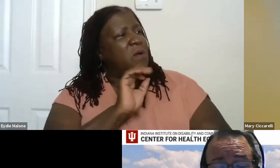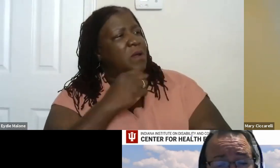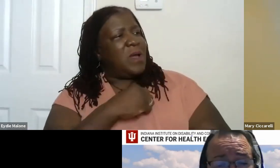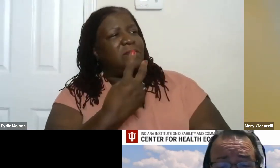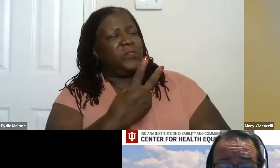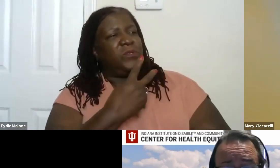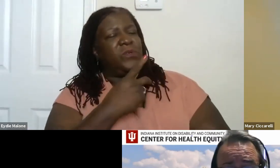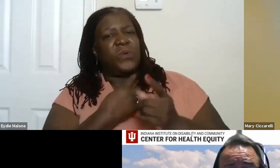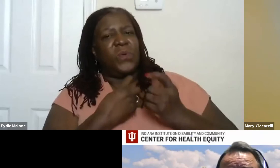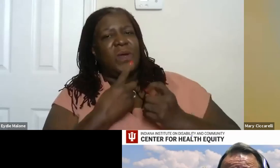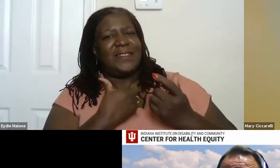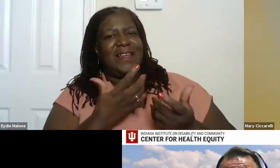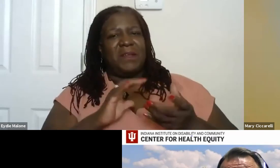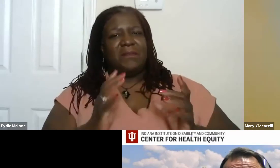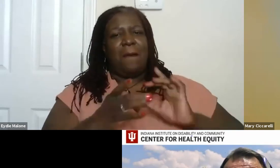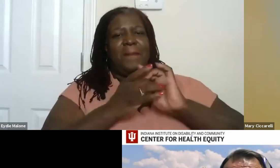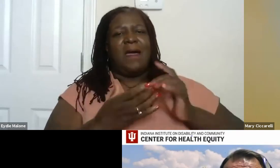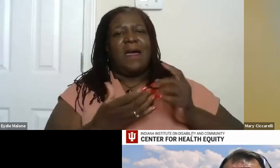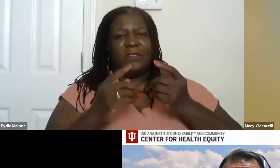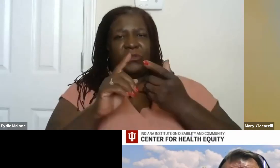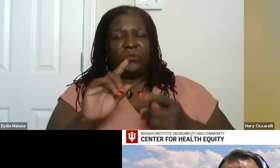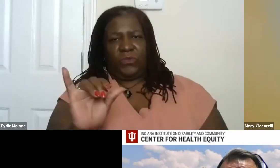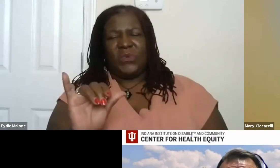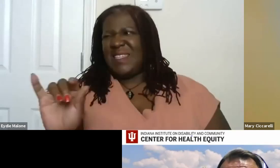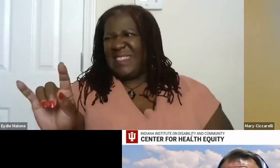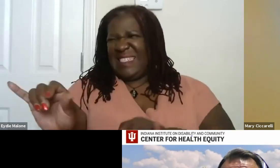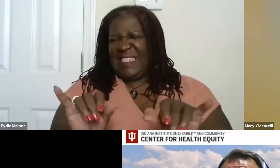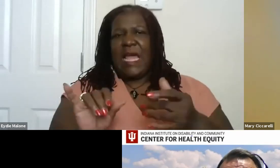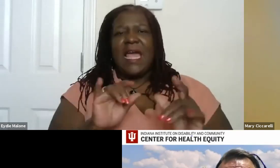that I'm going to kind of combine here because it seems like they're asking similar, they're